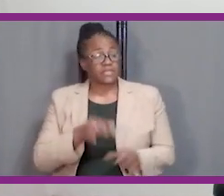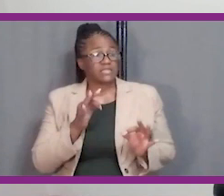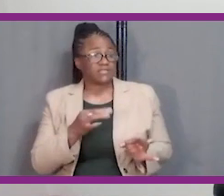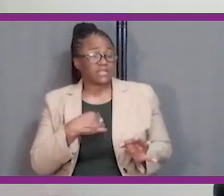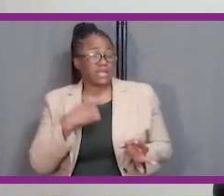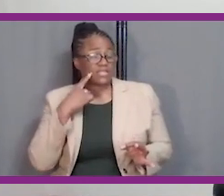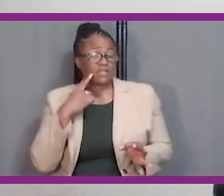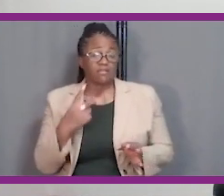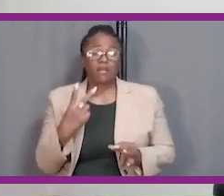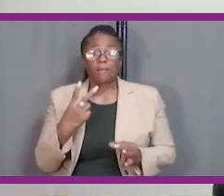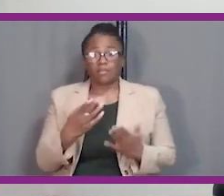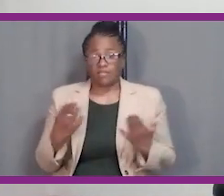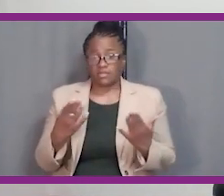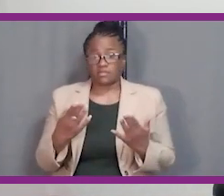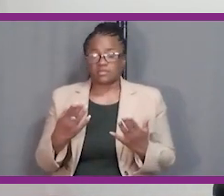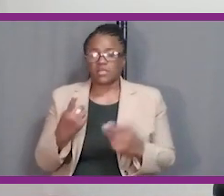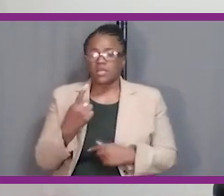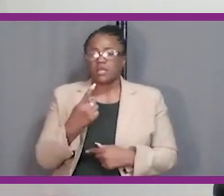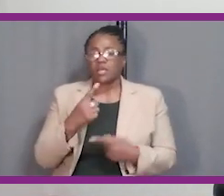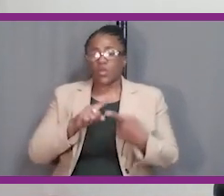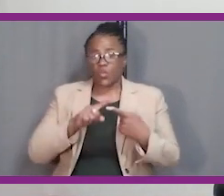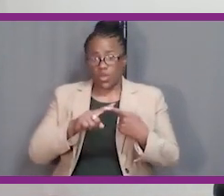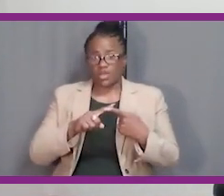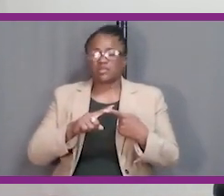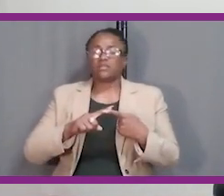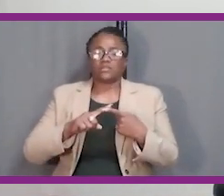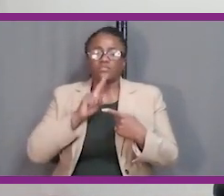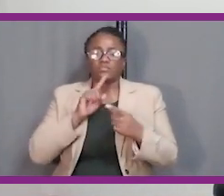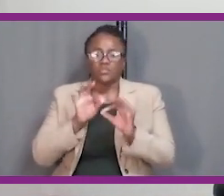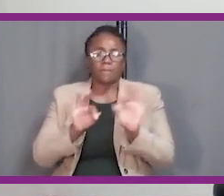we can connect different struggles together, which I think could be incredible and also